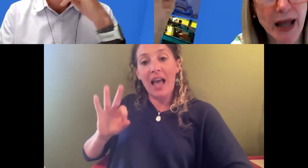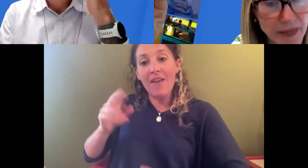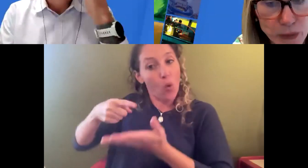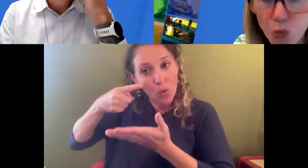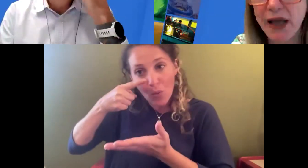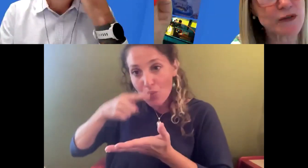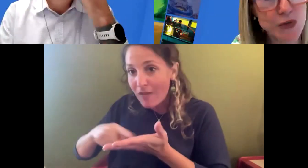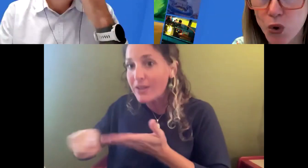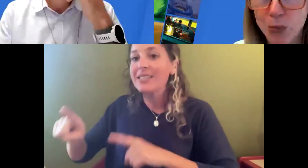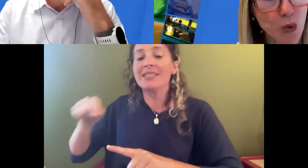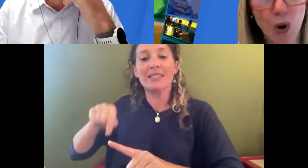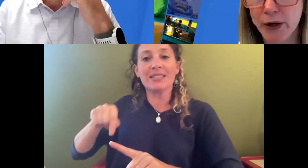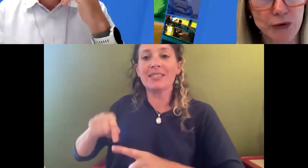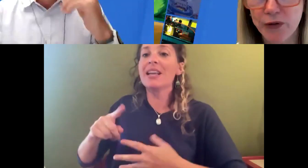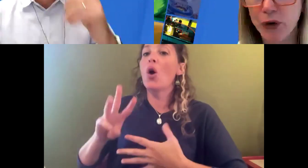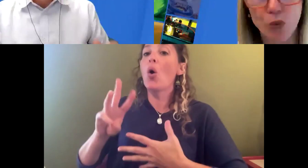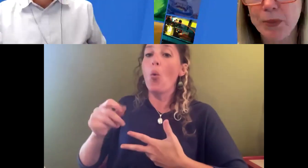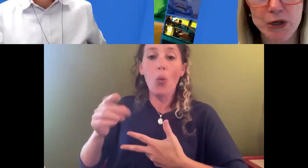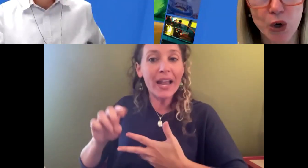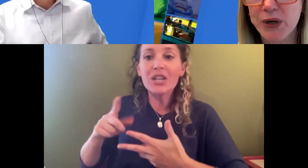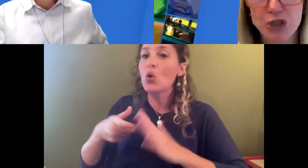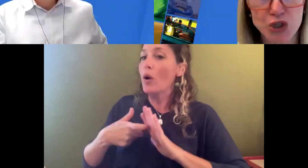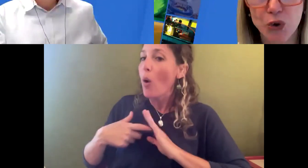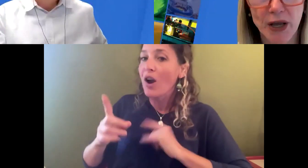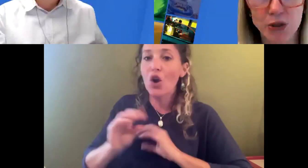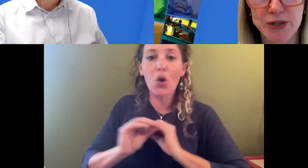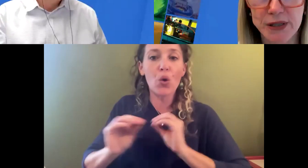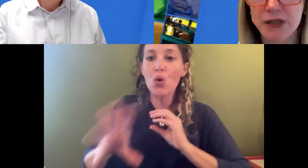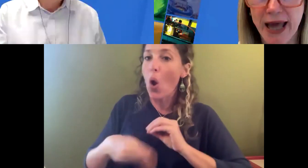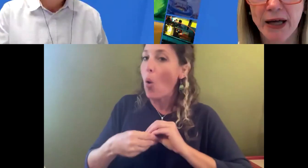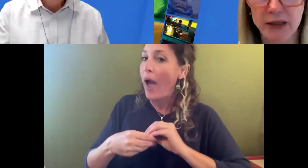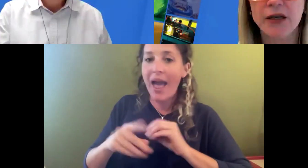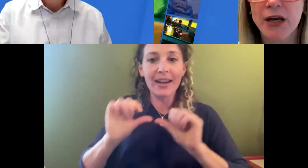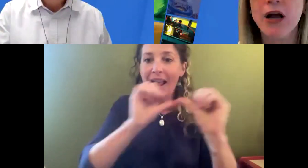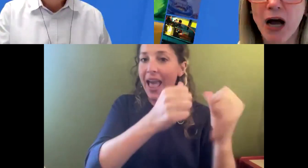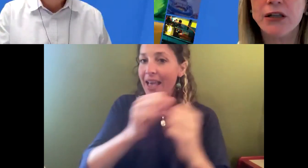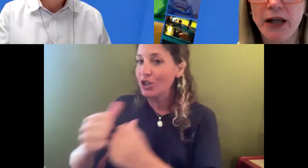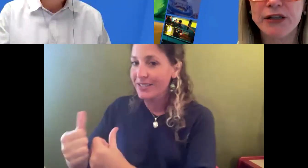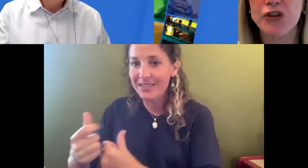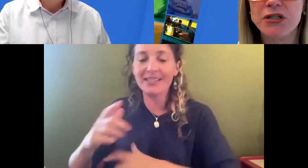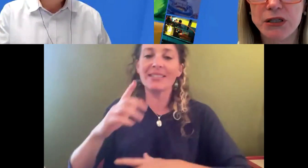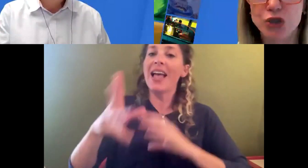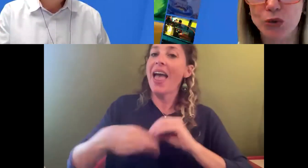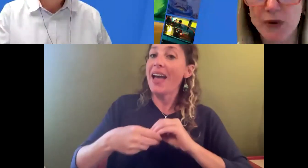and then waived or required. There will be no additional agencies added unless the decision was